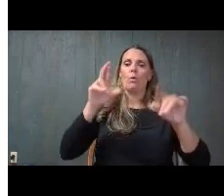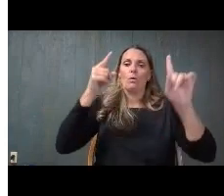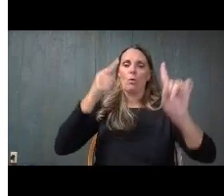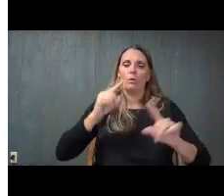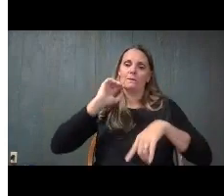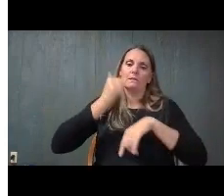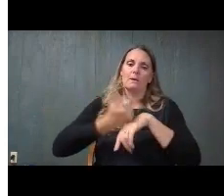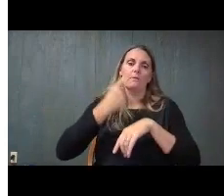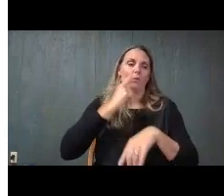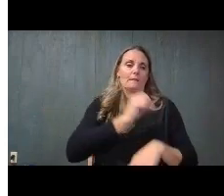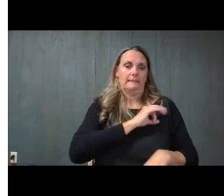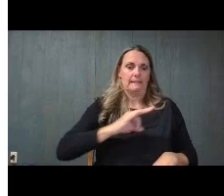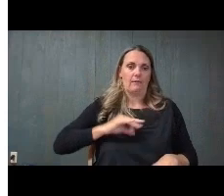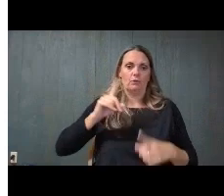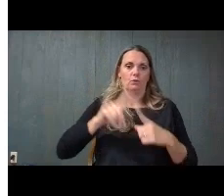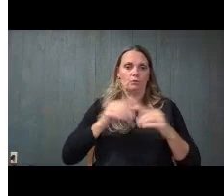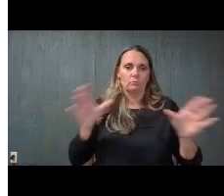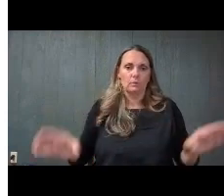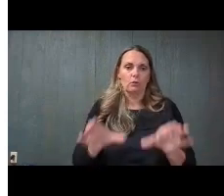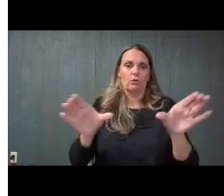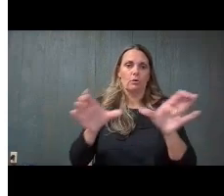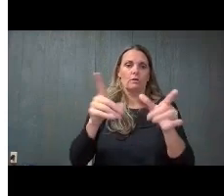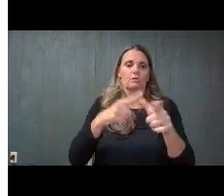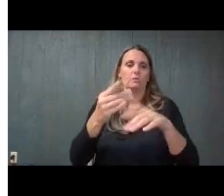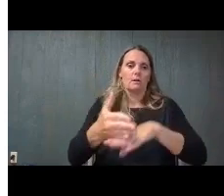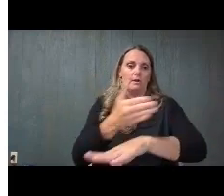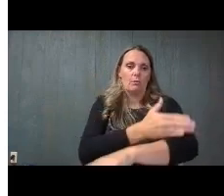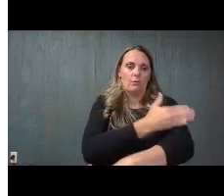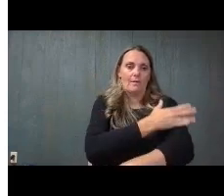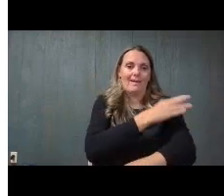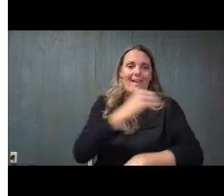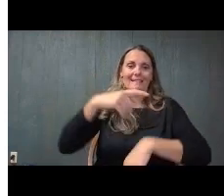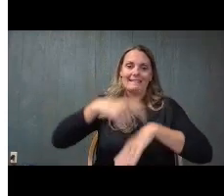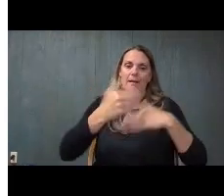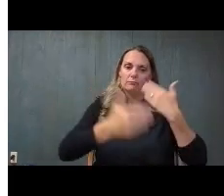for staff to promote improvement and timely and quality service